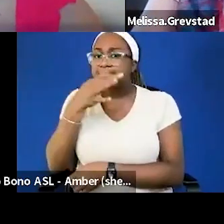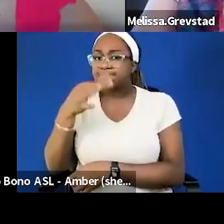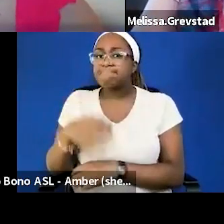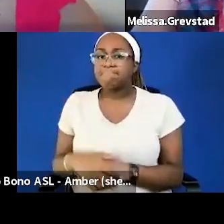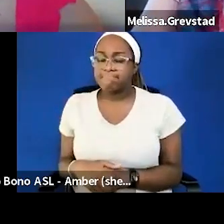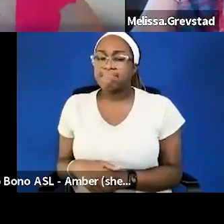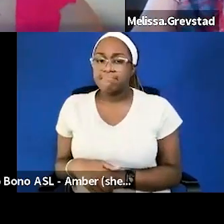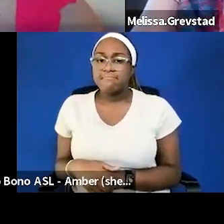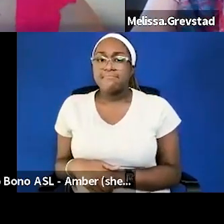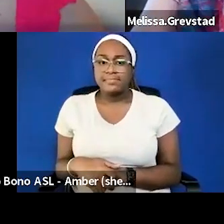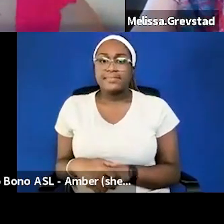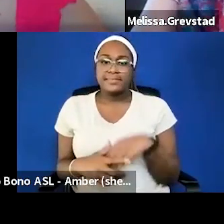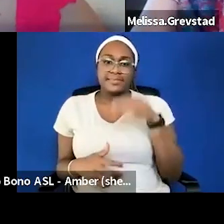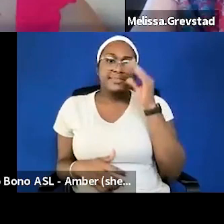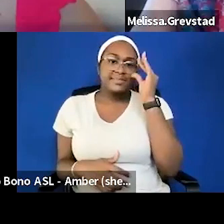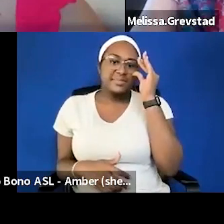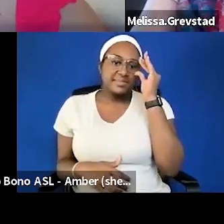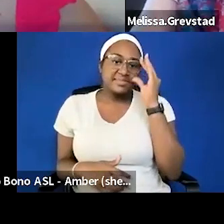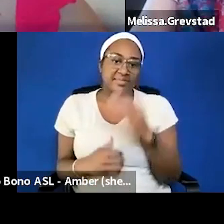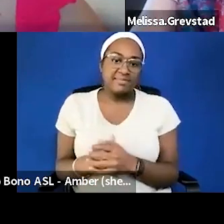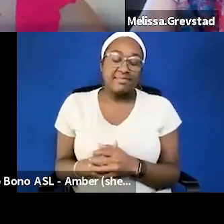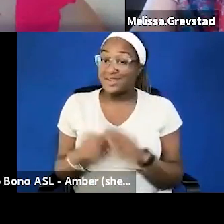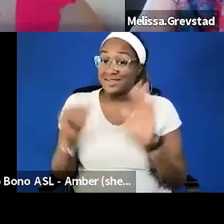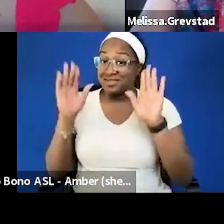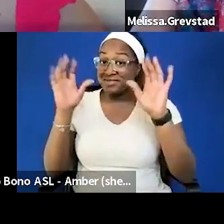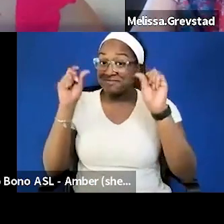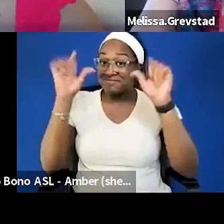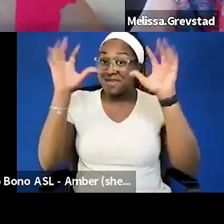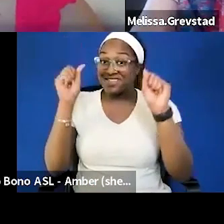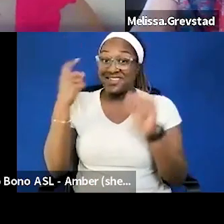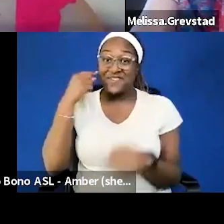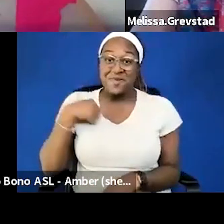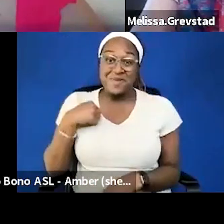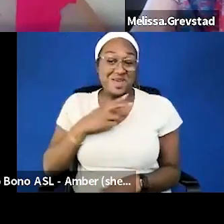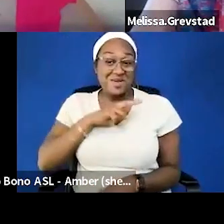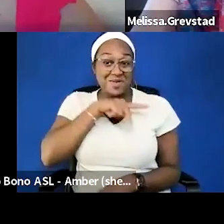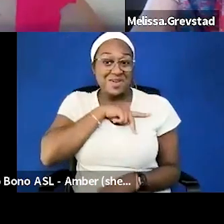And it's been pretty, pretty amazing for me personally, just because some of the people that you guys have brought on